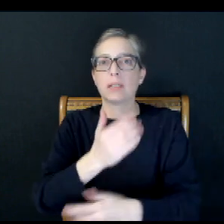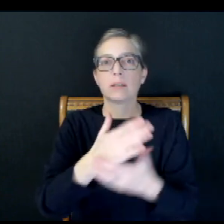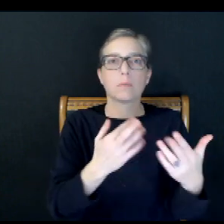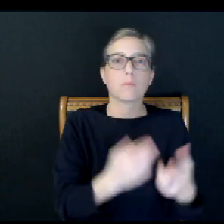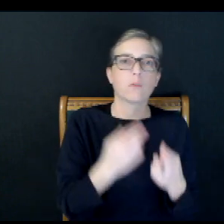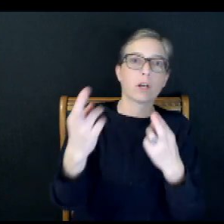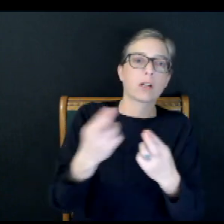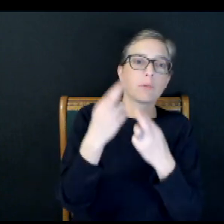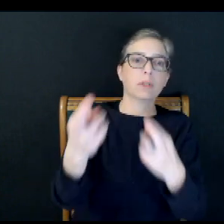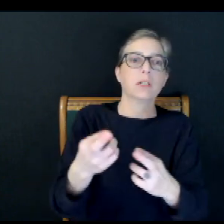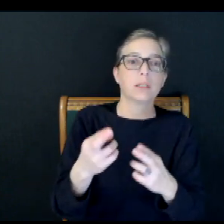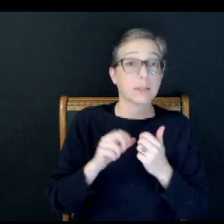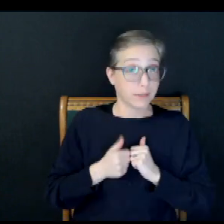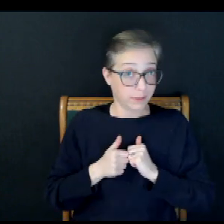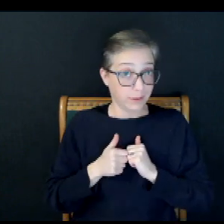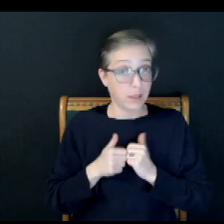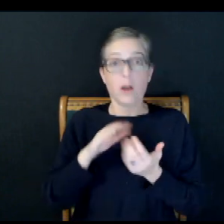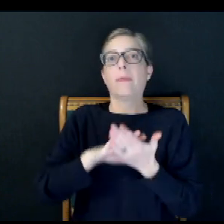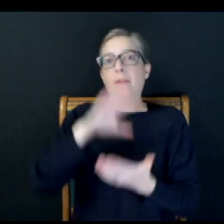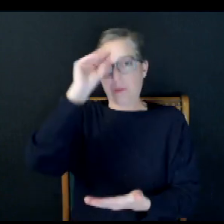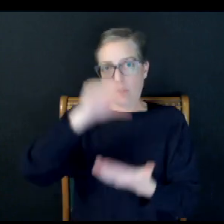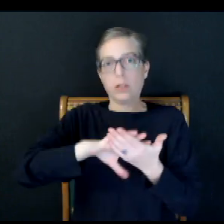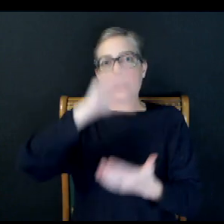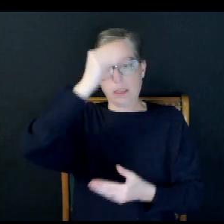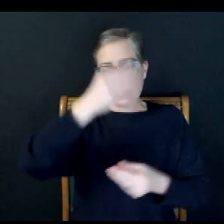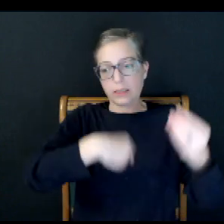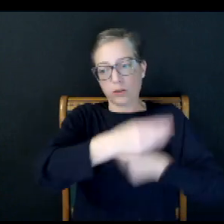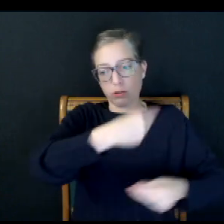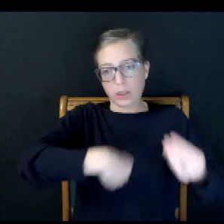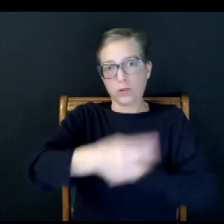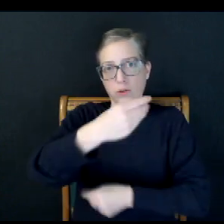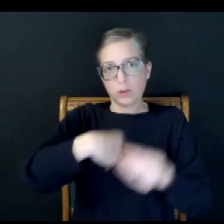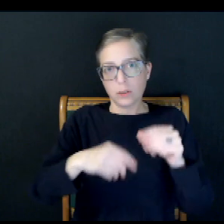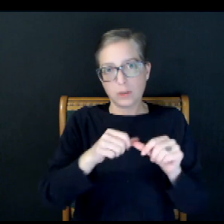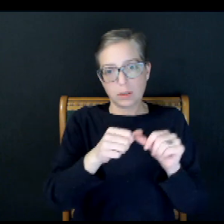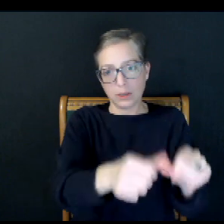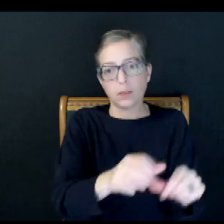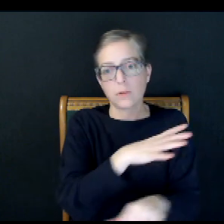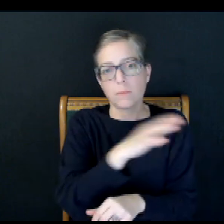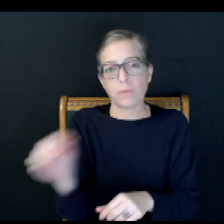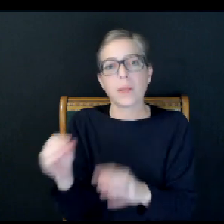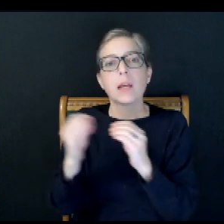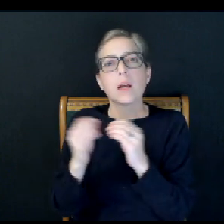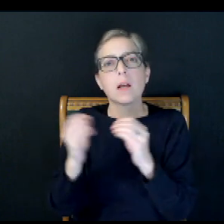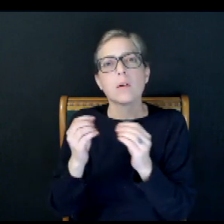the learning exchanges and also really taking a deeper dive on